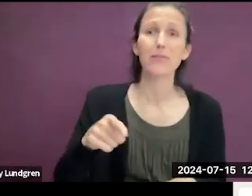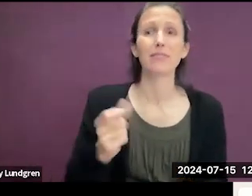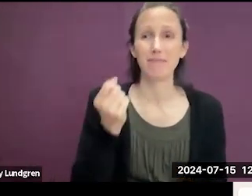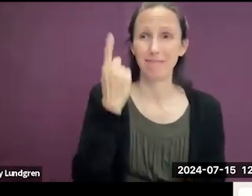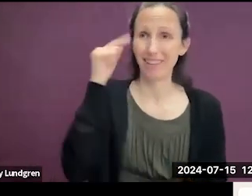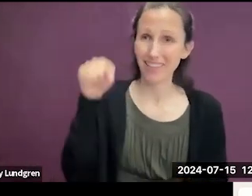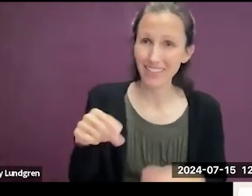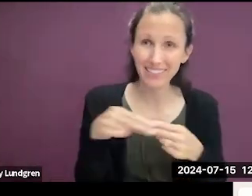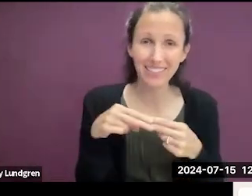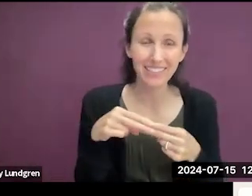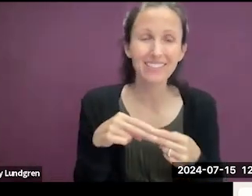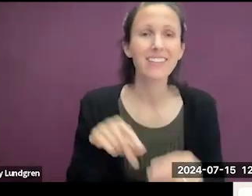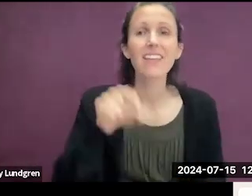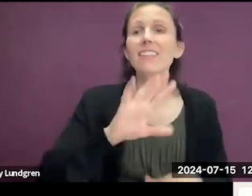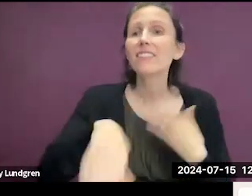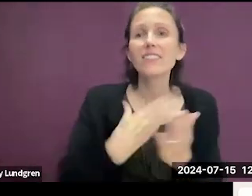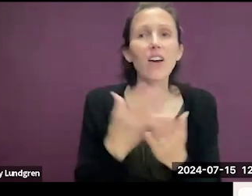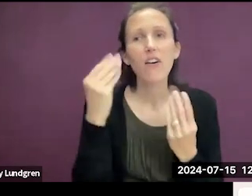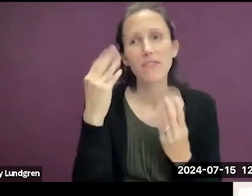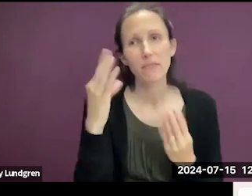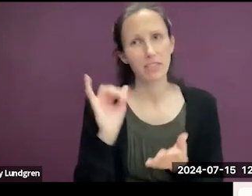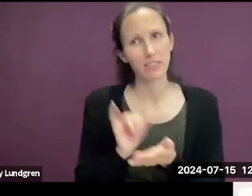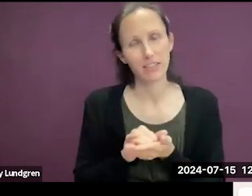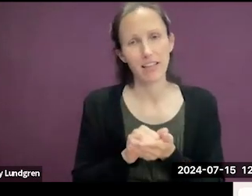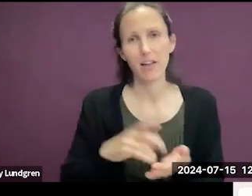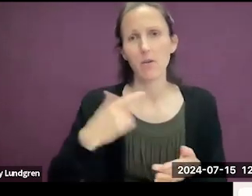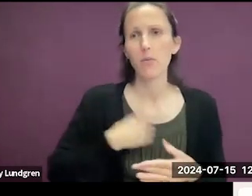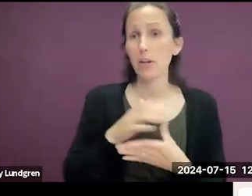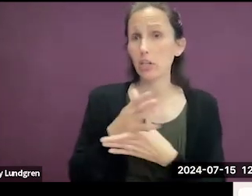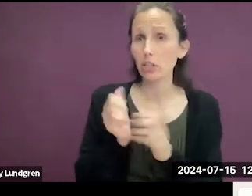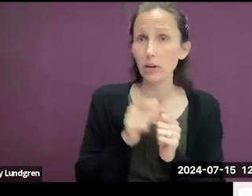So this is all information, that we're sharing with you the minimums